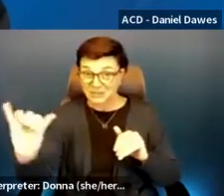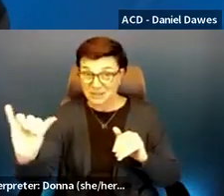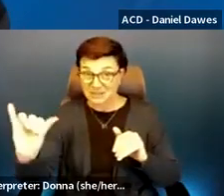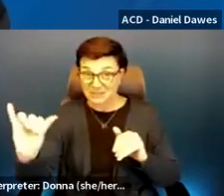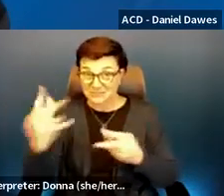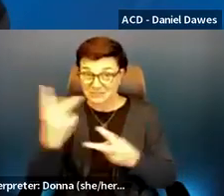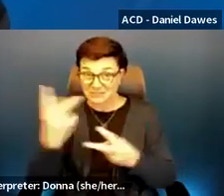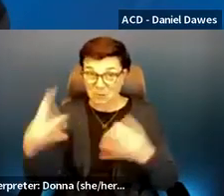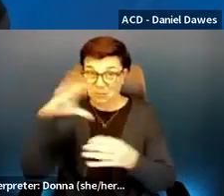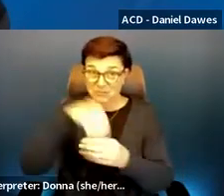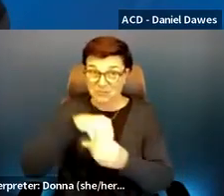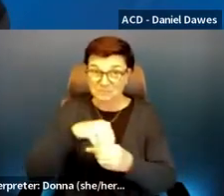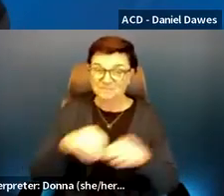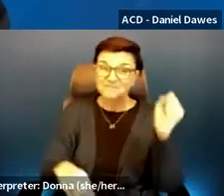Thanks, Octavio. Julie.